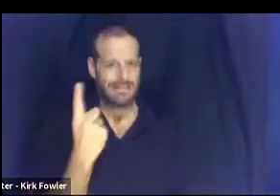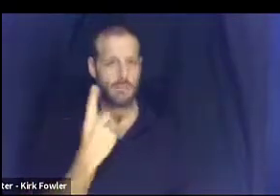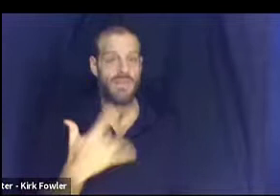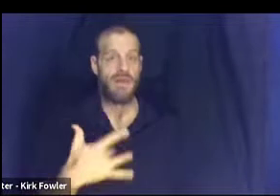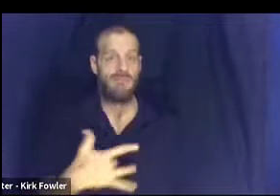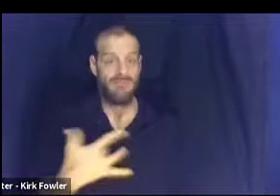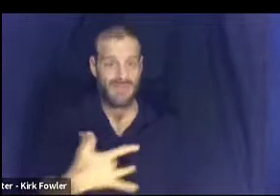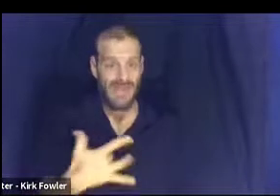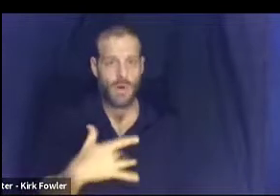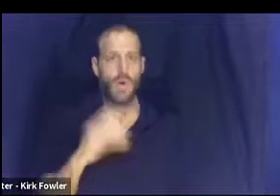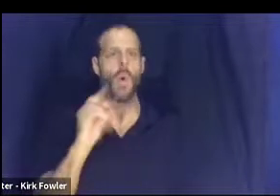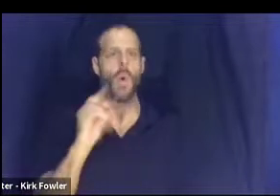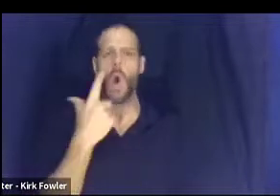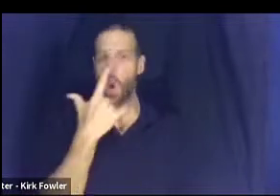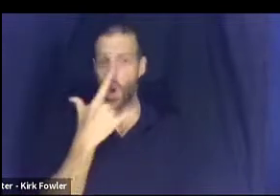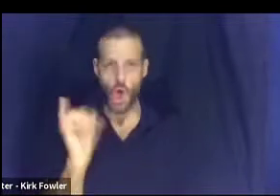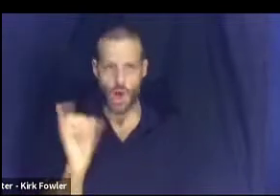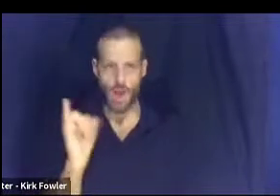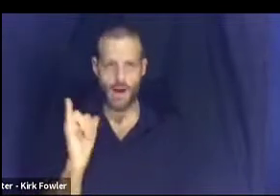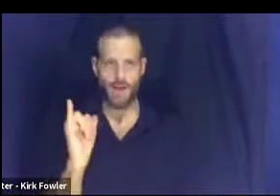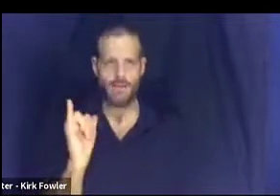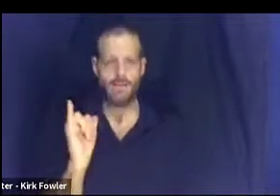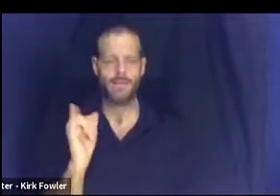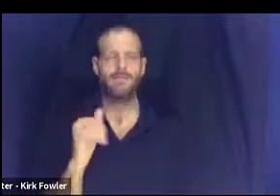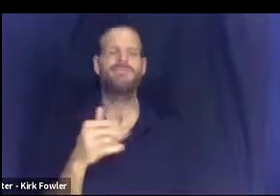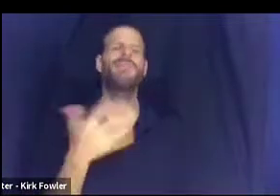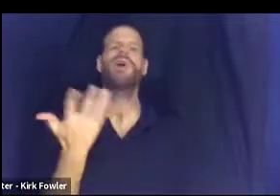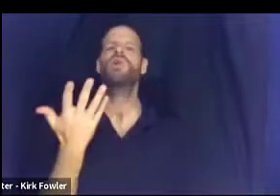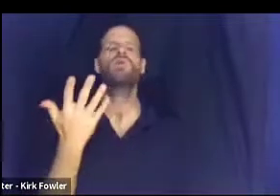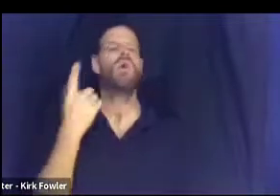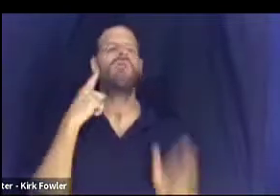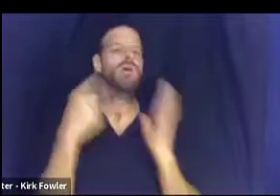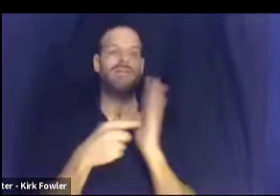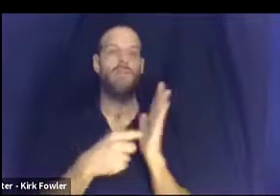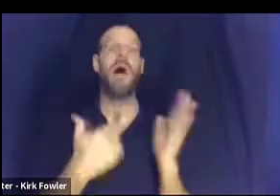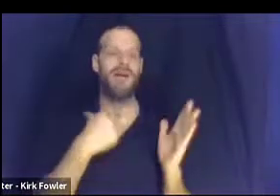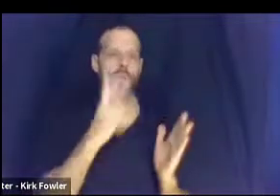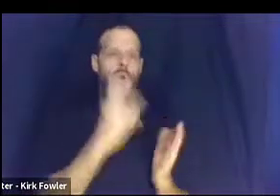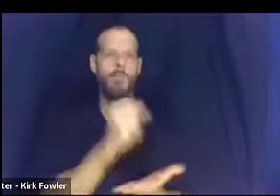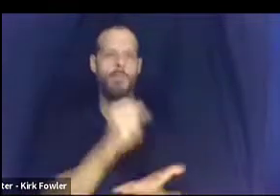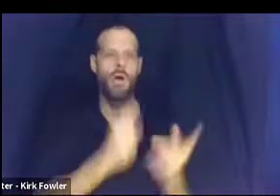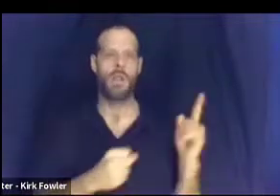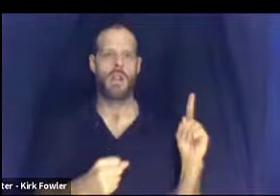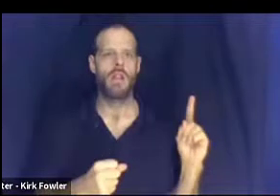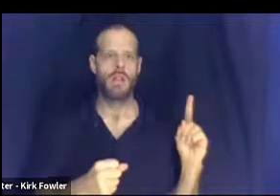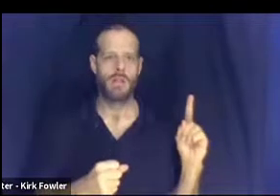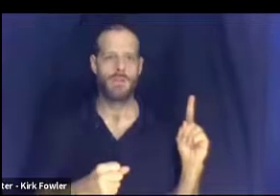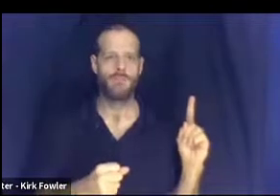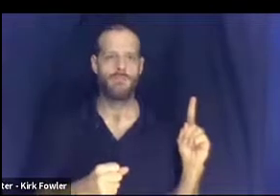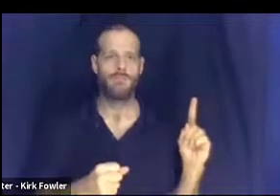So the actual object that you use, like I have a water bottle right here. If I wanted to turn this into a symbol,